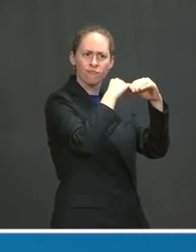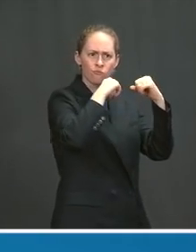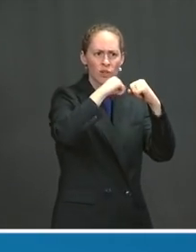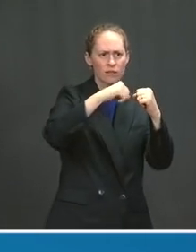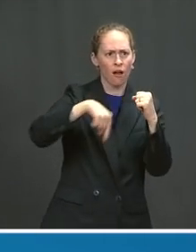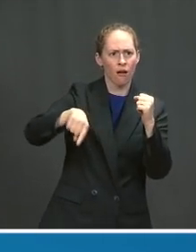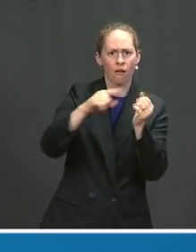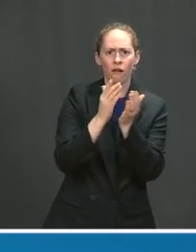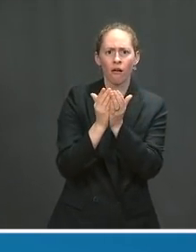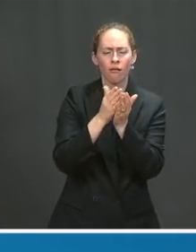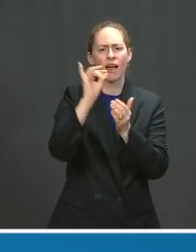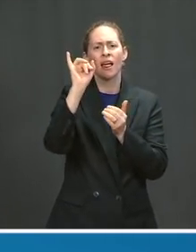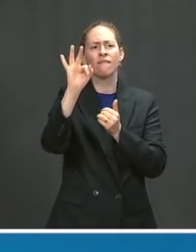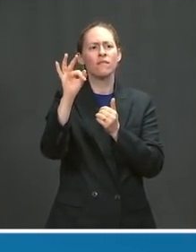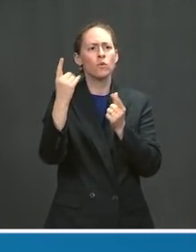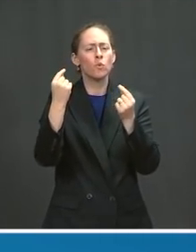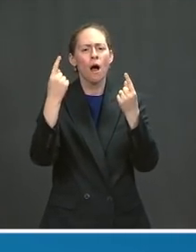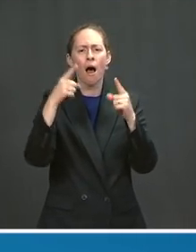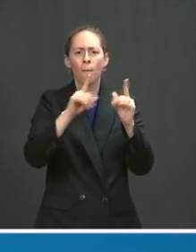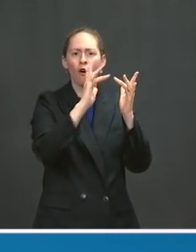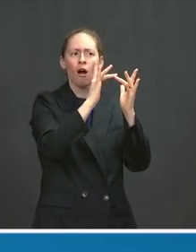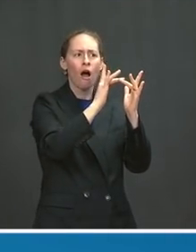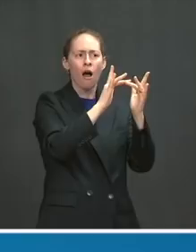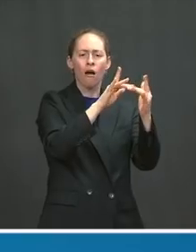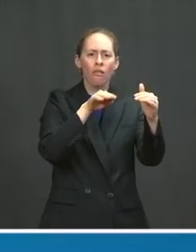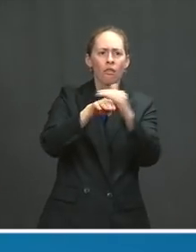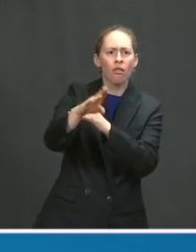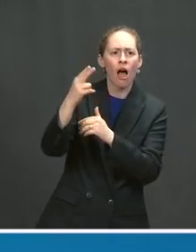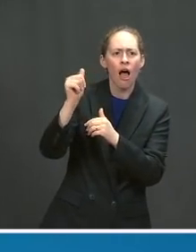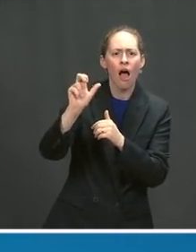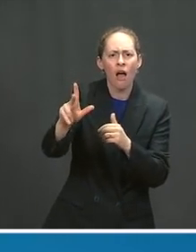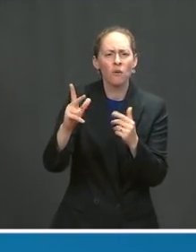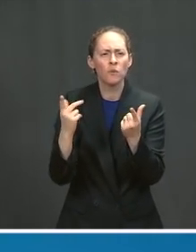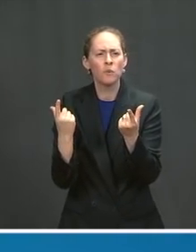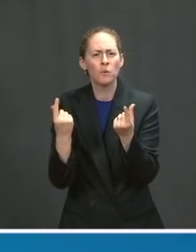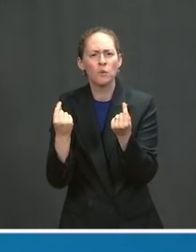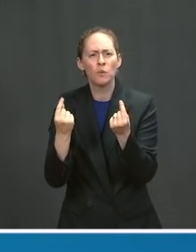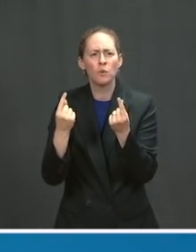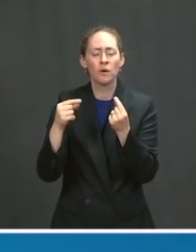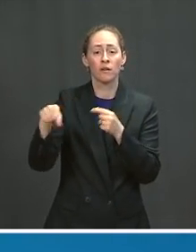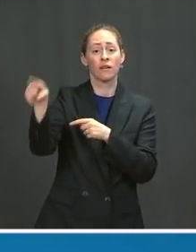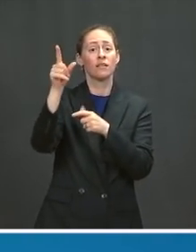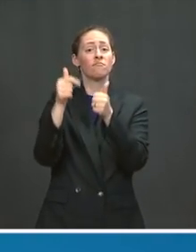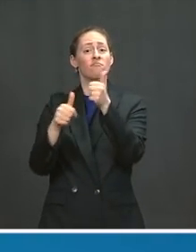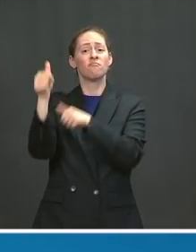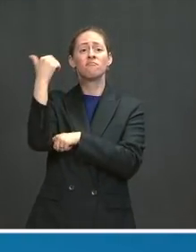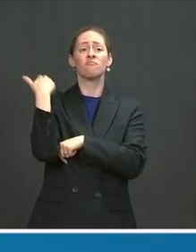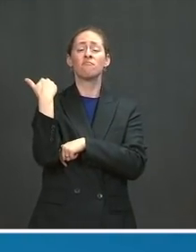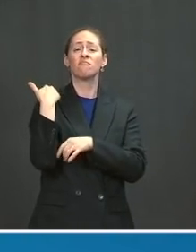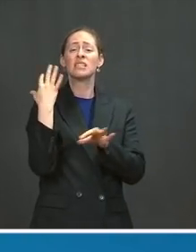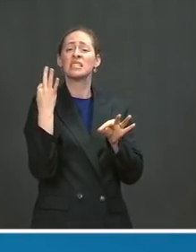And they told me, "You know, it's pretty simple, equipment and experts."